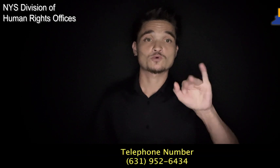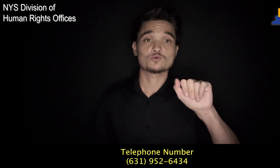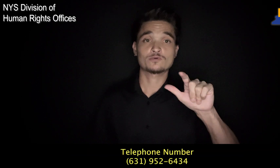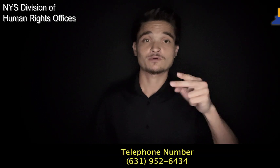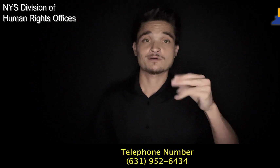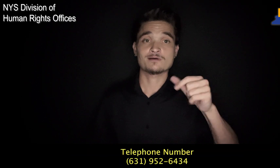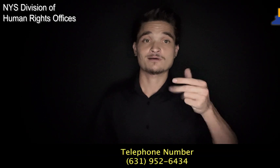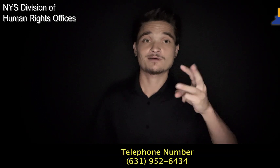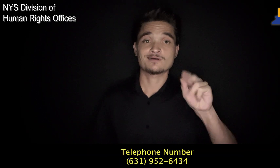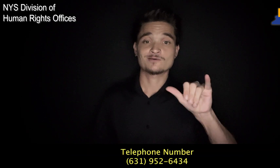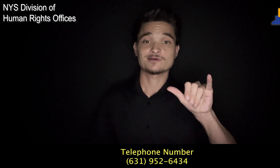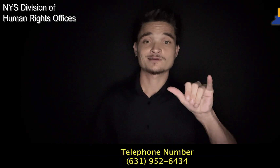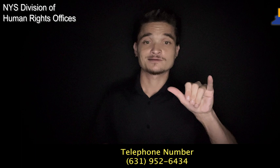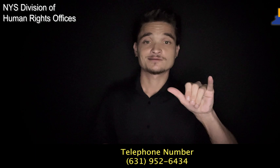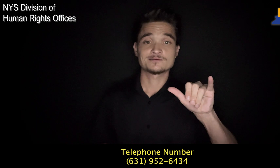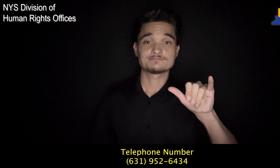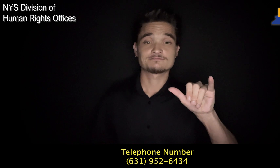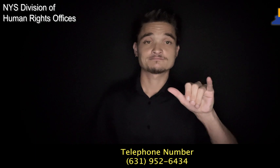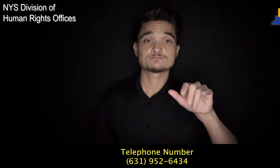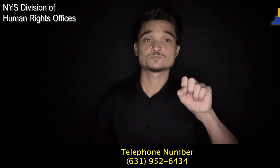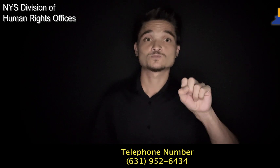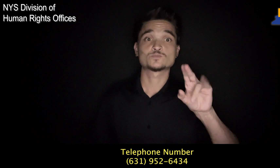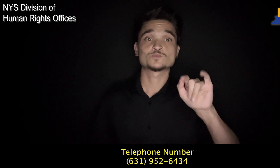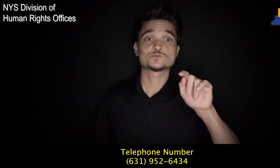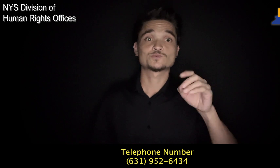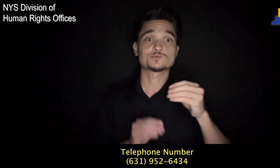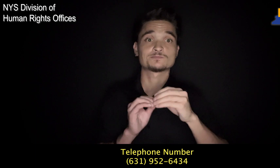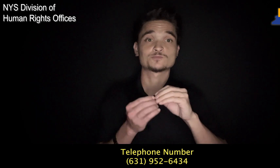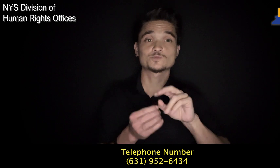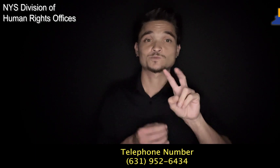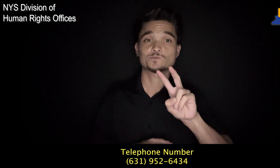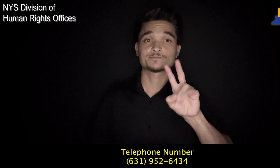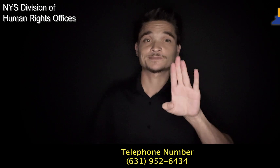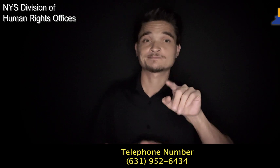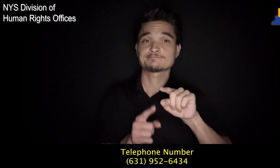Telephone Number (631) 952-6434